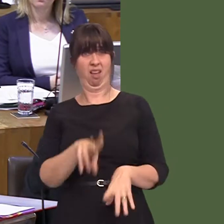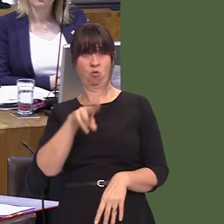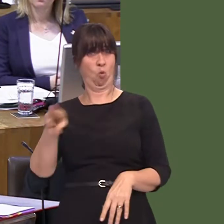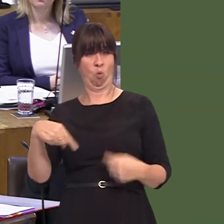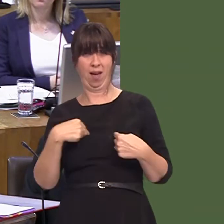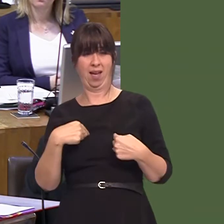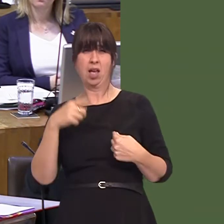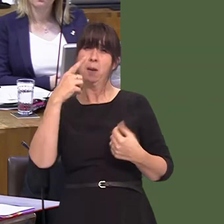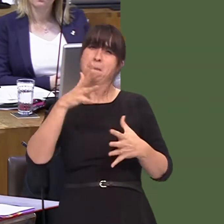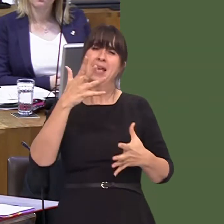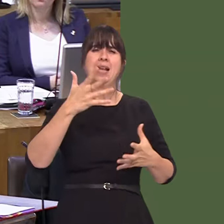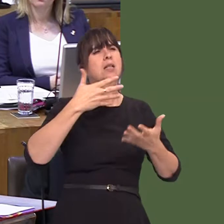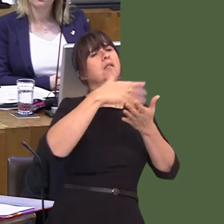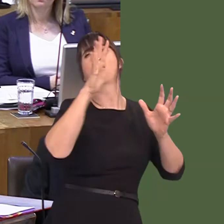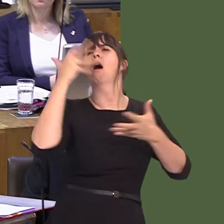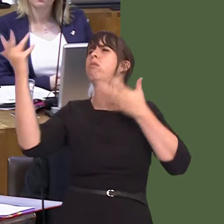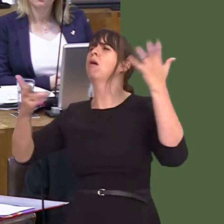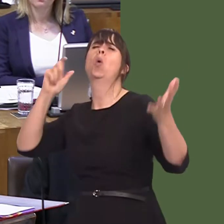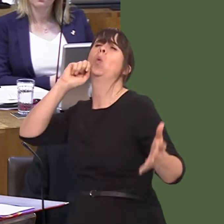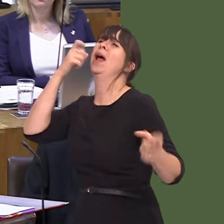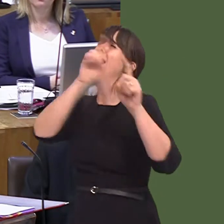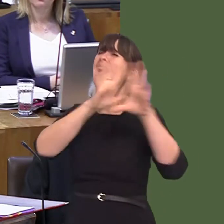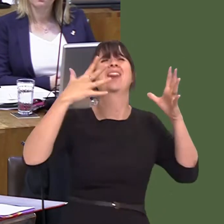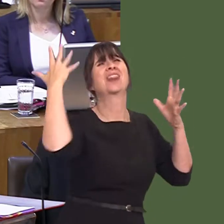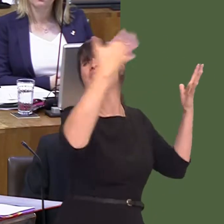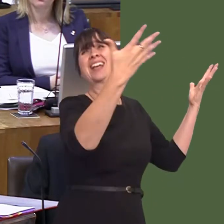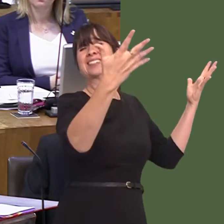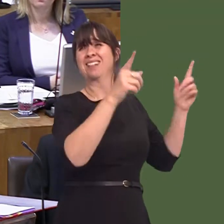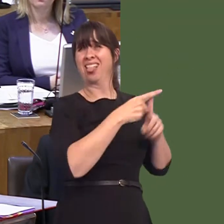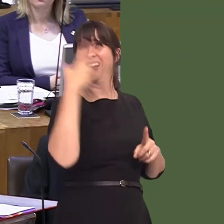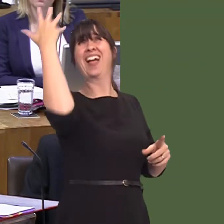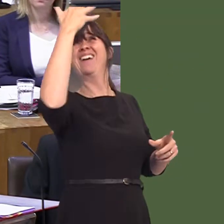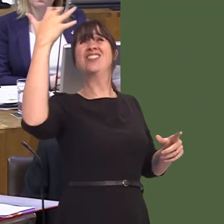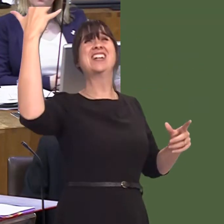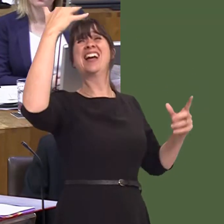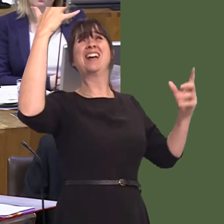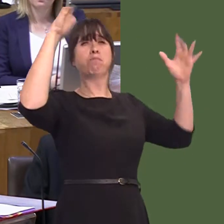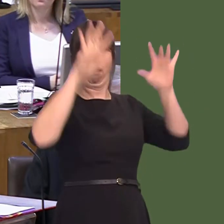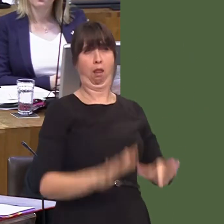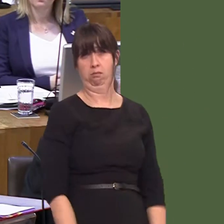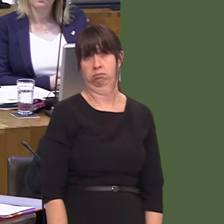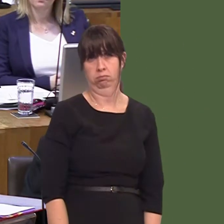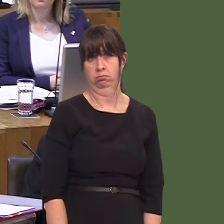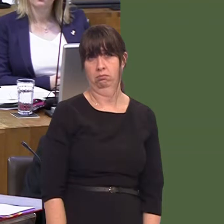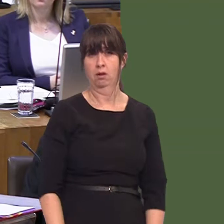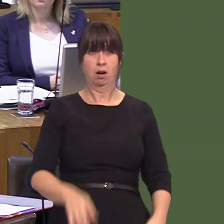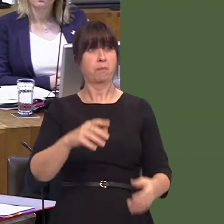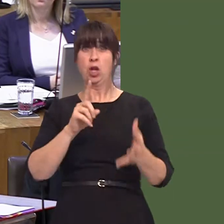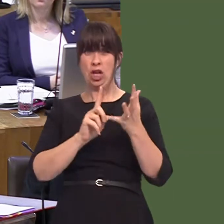The fantasies that were peddled last year are now coming home to roost. The reality is that the EU is not afraid of the UKówhy on earth should it be?